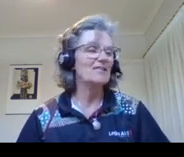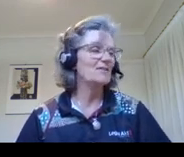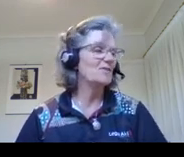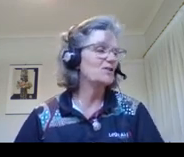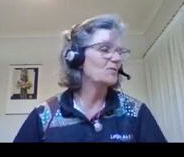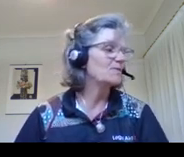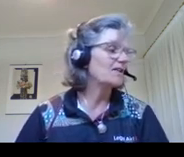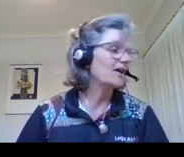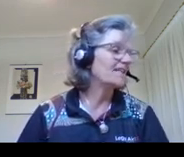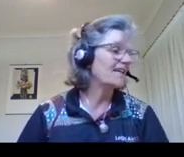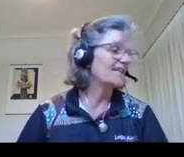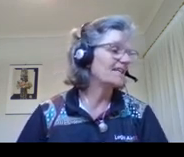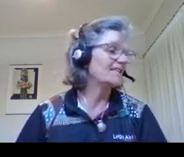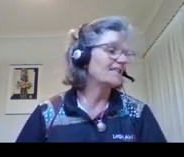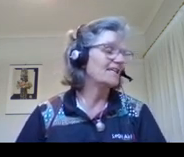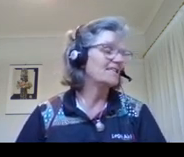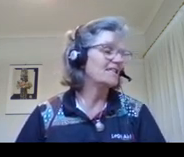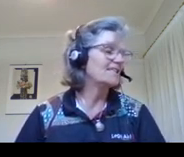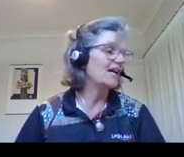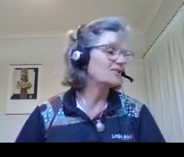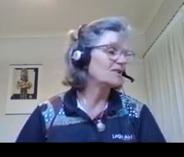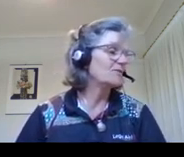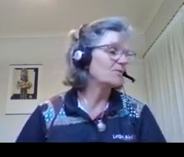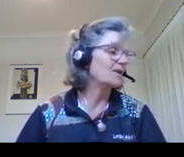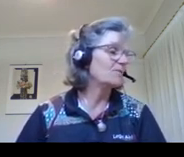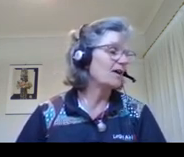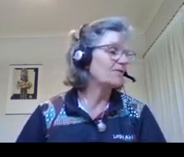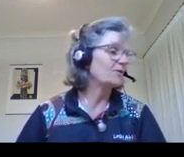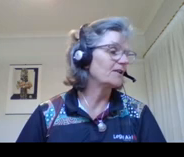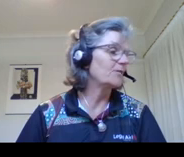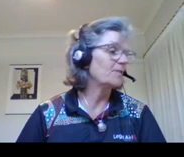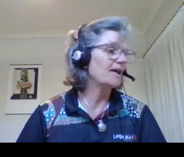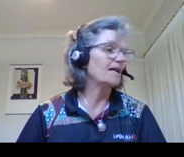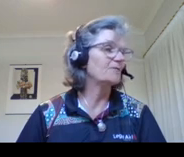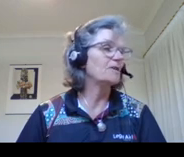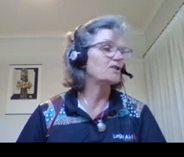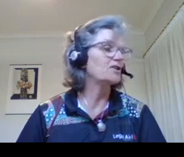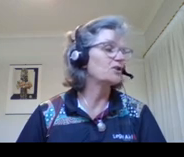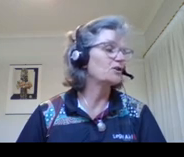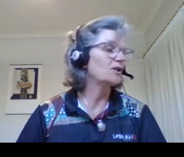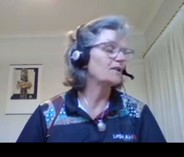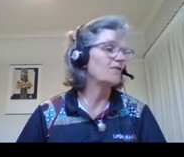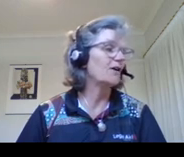commissioner website and their details are in the email following the webinar which you can find out